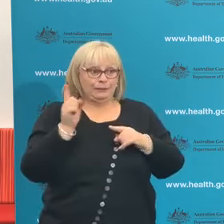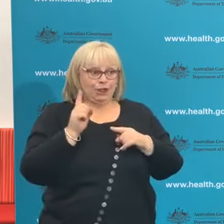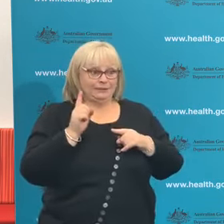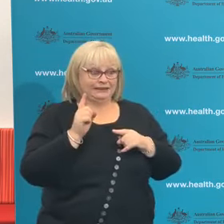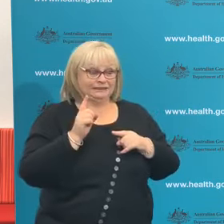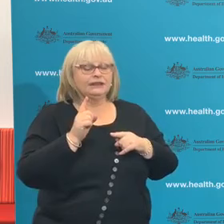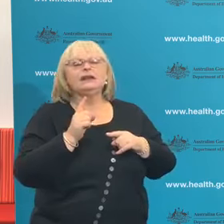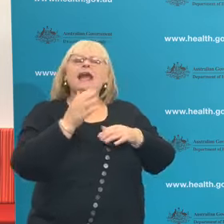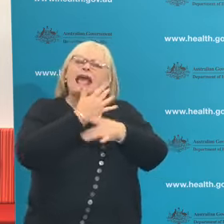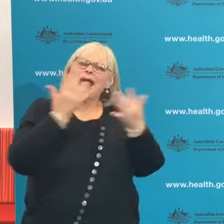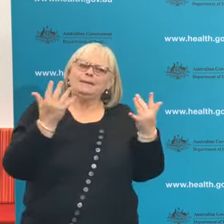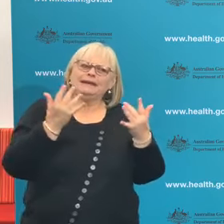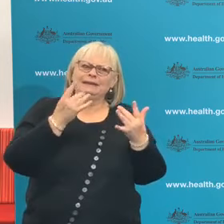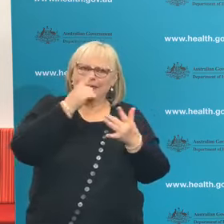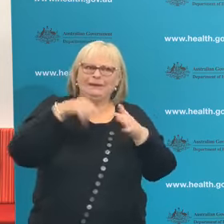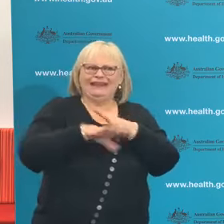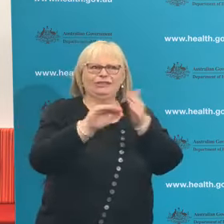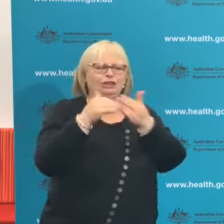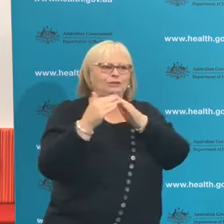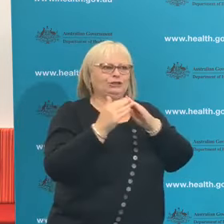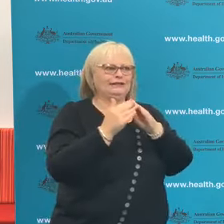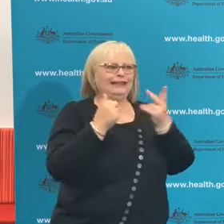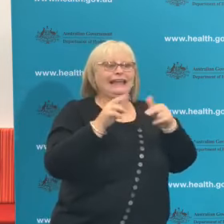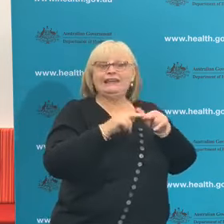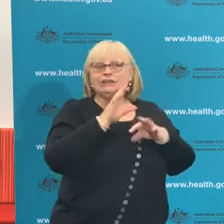and if there is not a high number, a substantial number